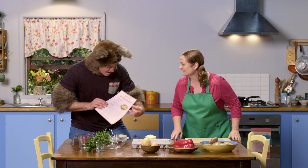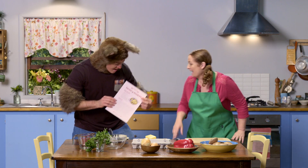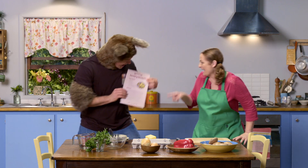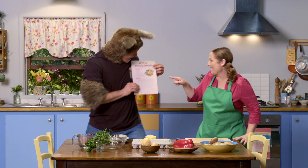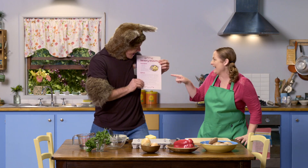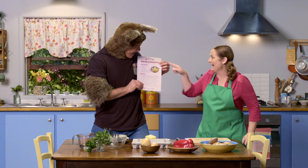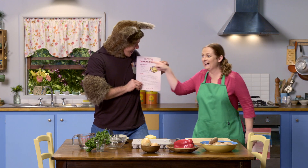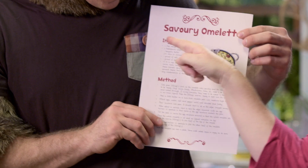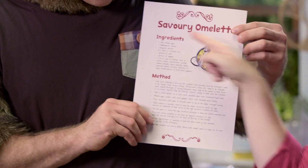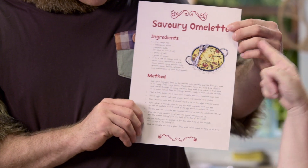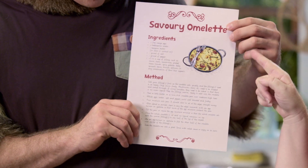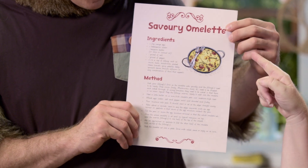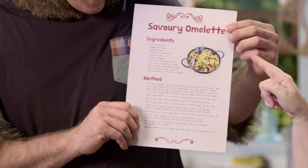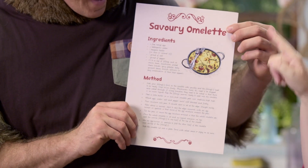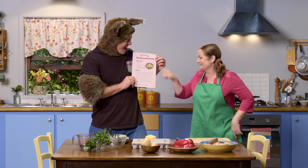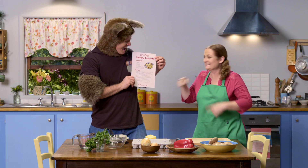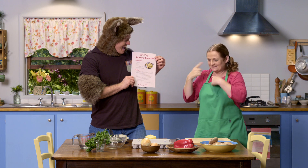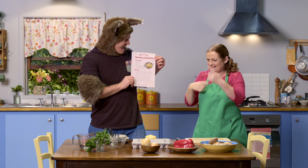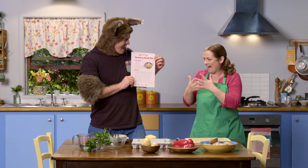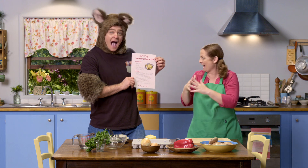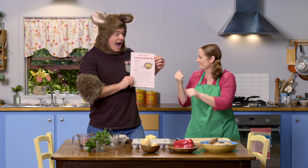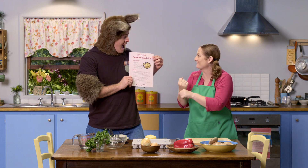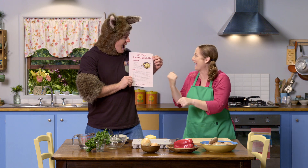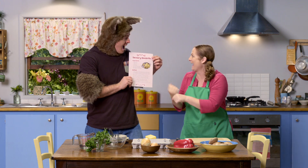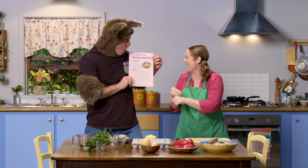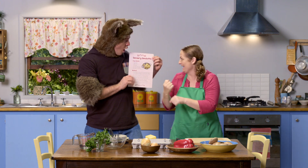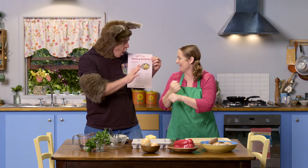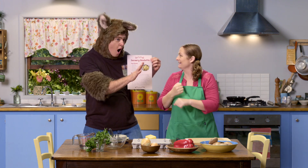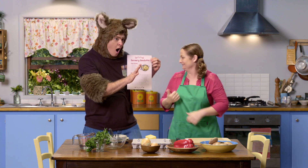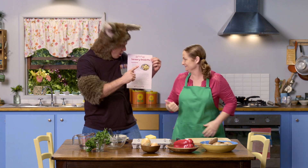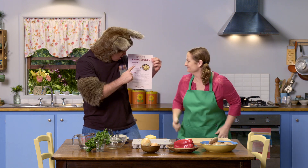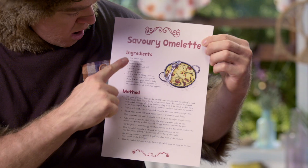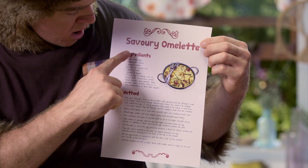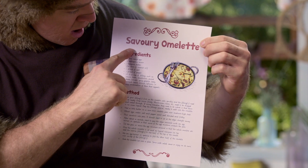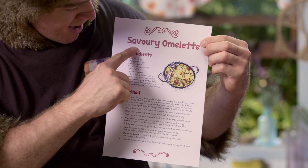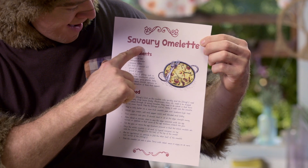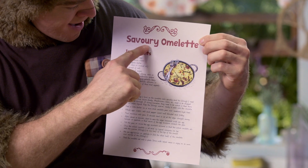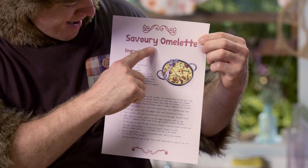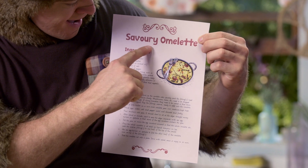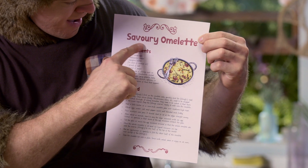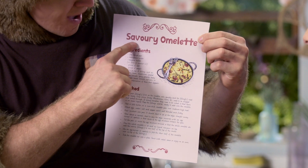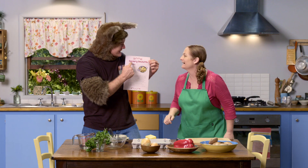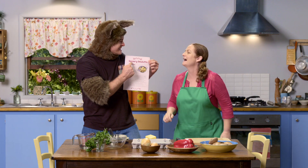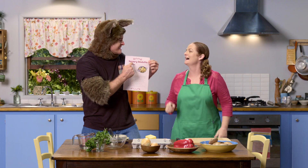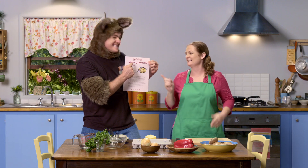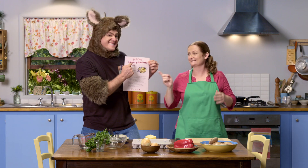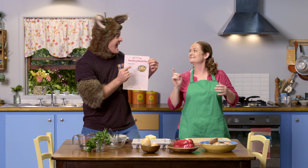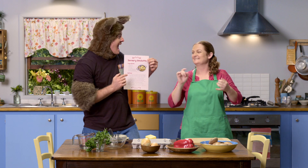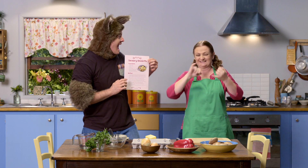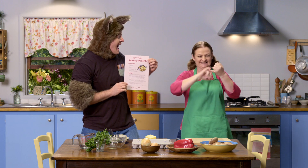Yes, this is the recipe. It explains to us how to make it. Savoury. Yes! That's right.